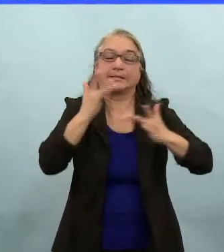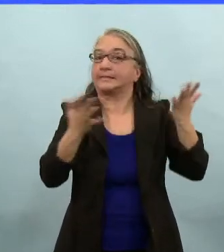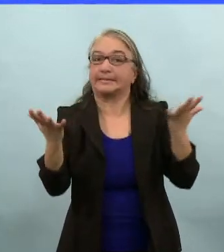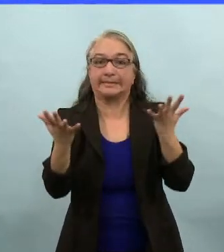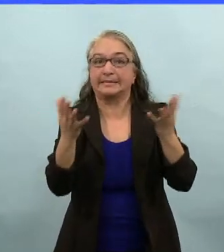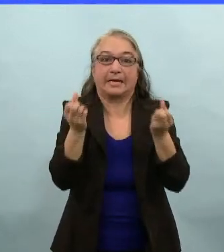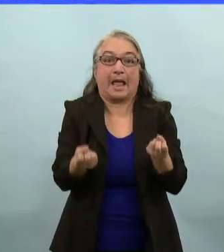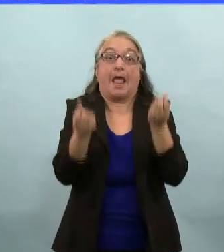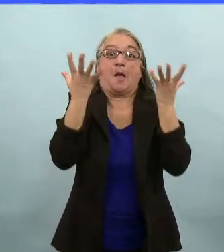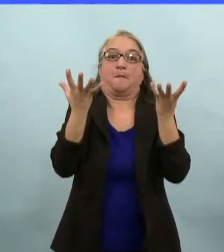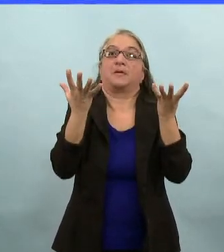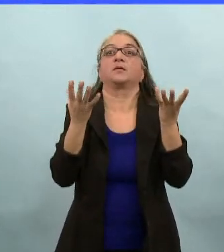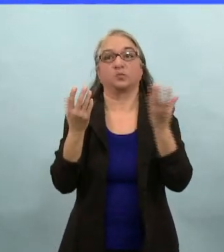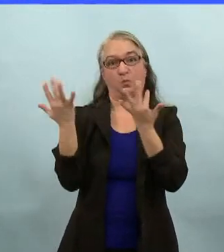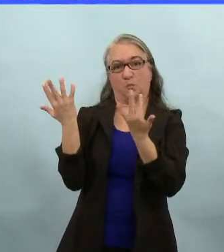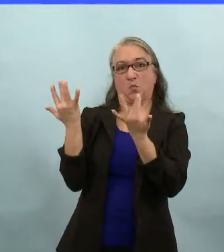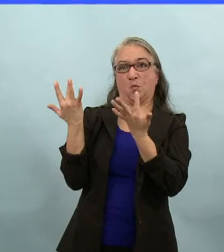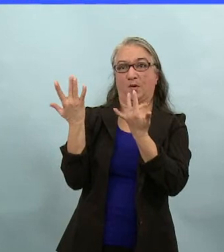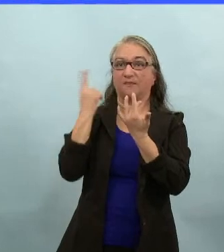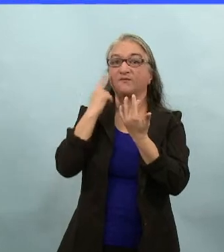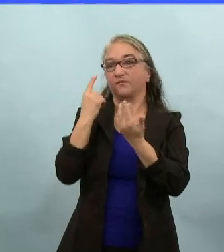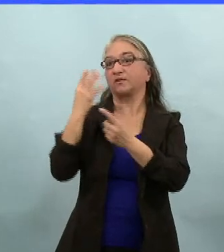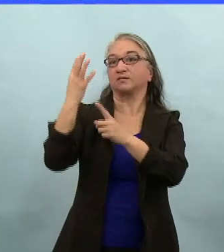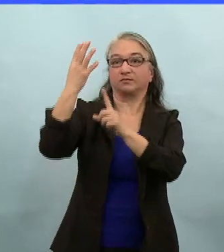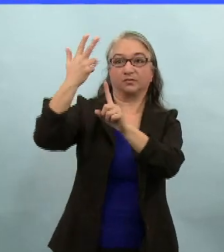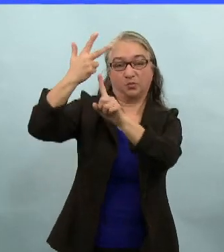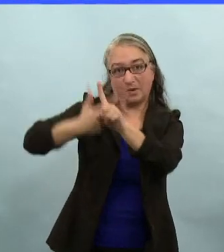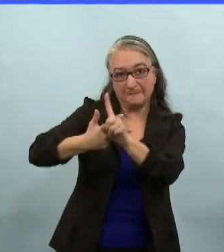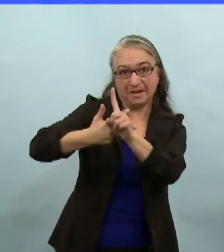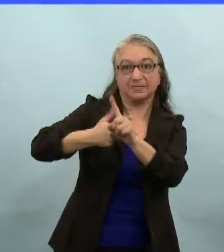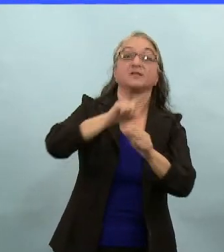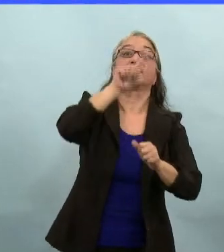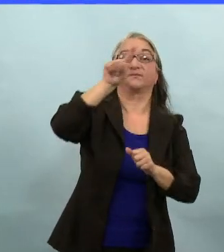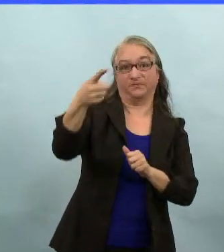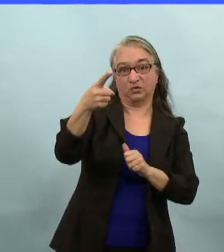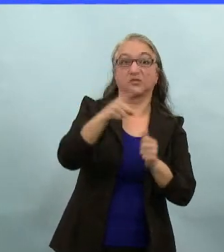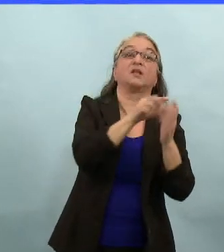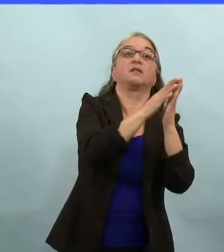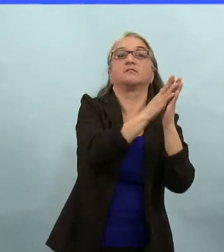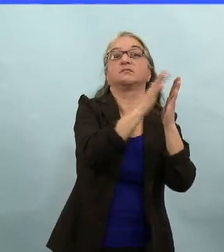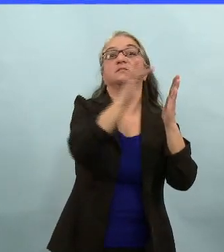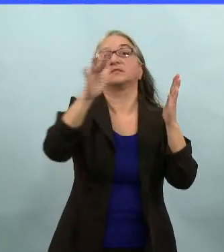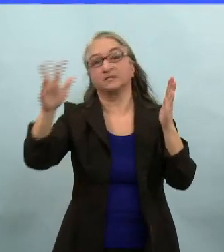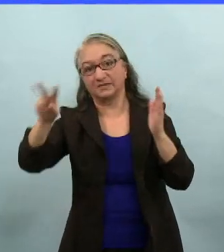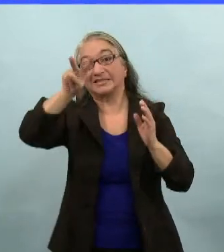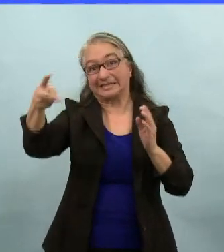sure that people had no immunity at all were prioritized over people who had some immunity